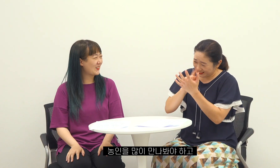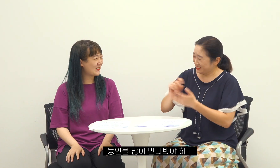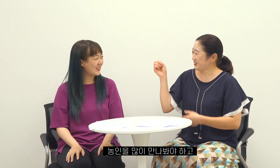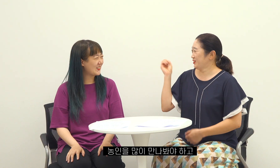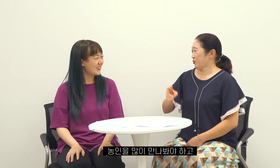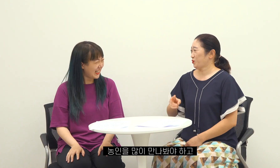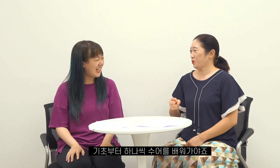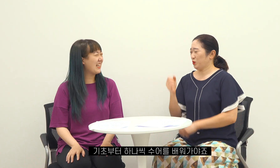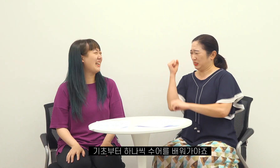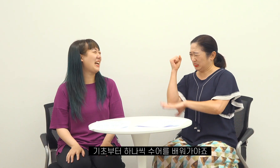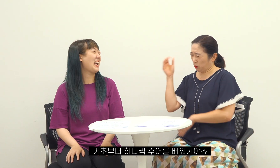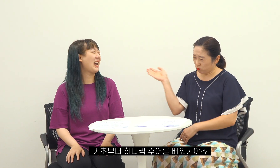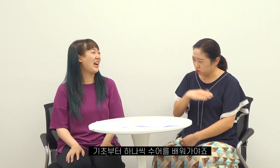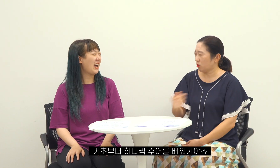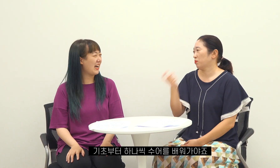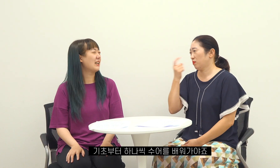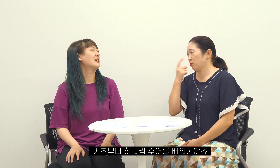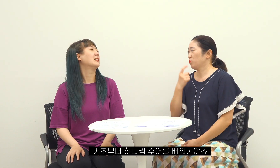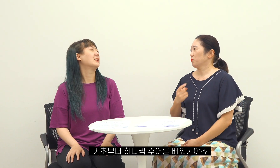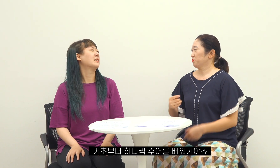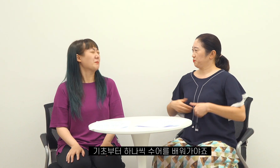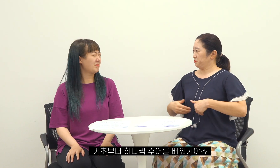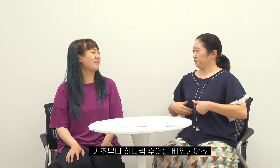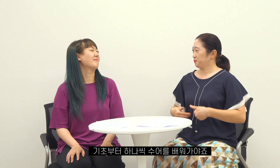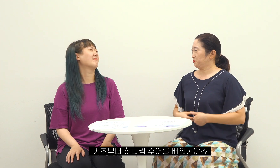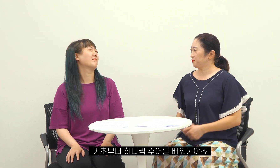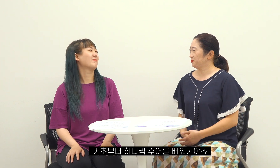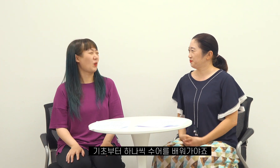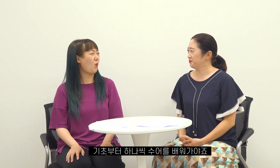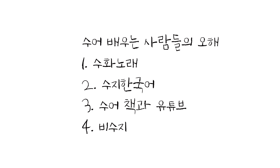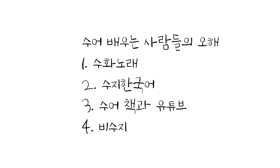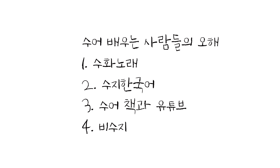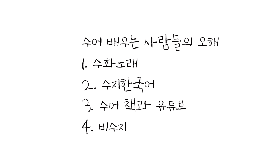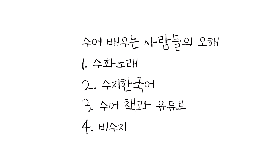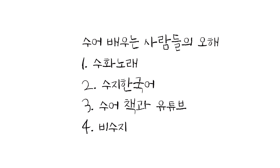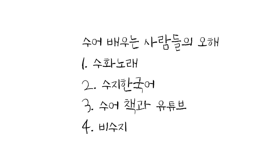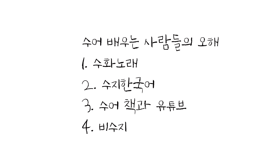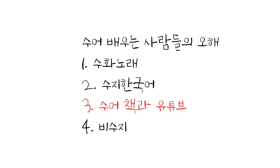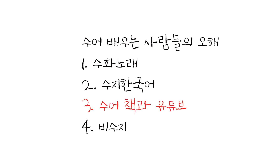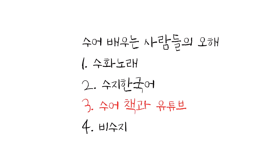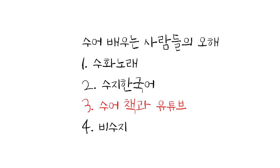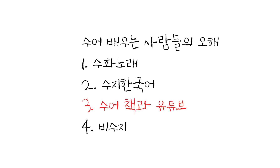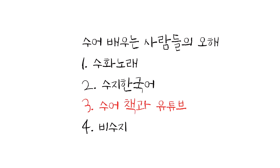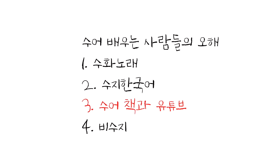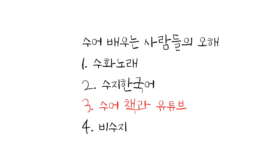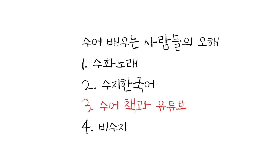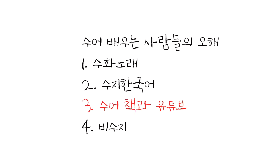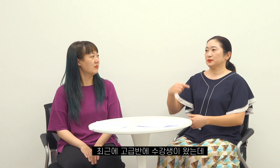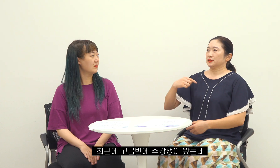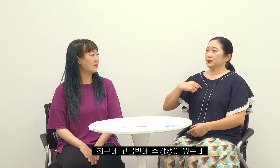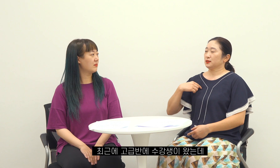You have to meet a lot of deaf people, and you have to learn sign language one by one from the basics. Misunderstandings of sign language learners. 3. Sign Language Books and YouTube